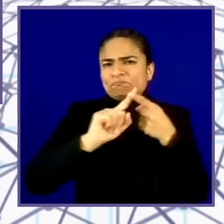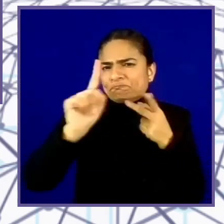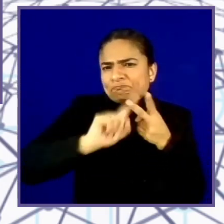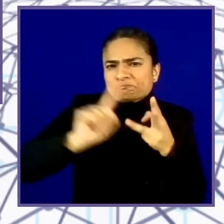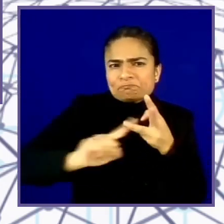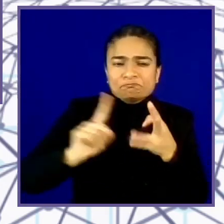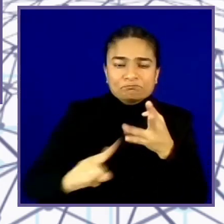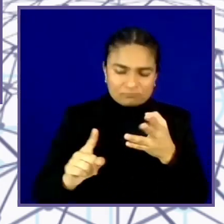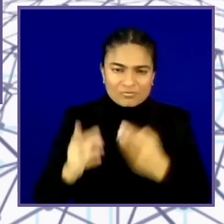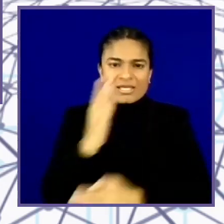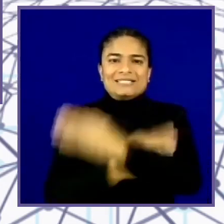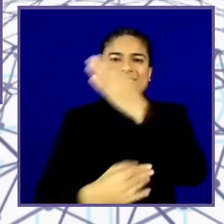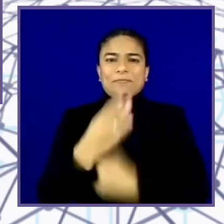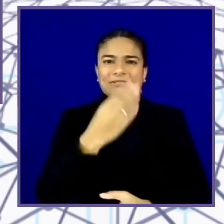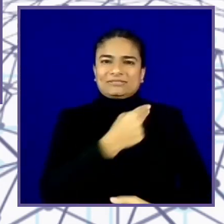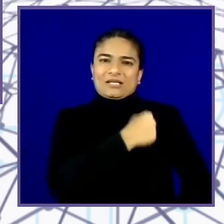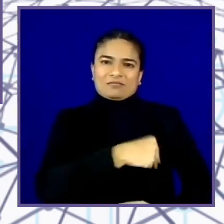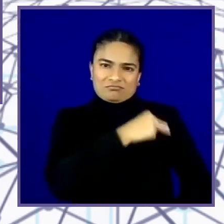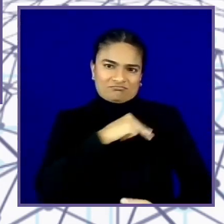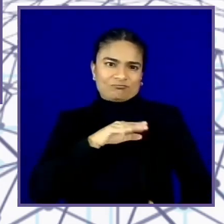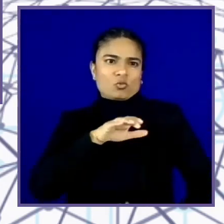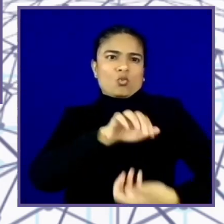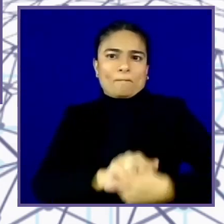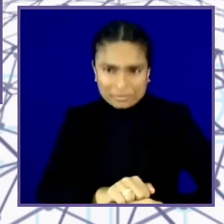ending extreme poverty and promoting shared prosperity.